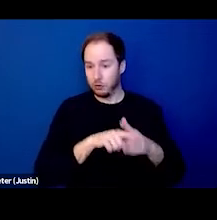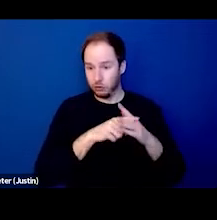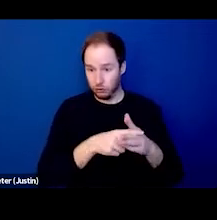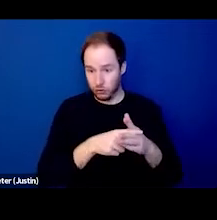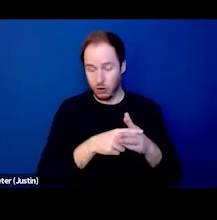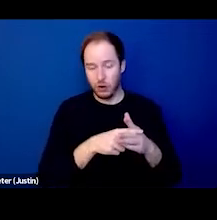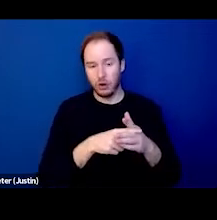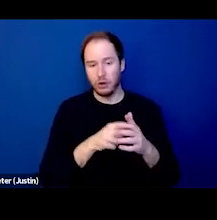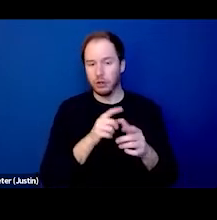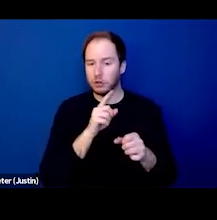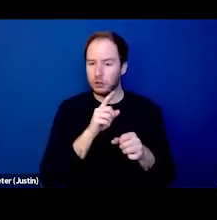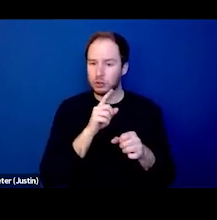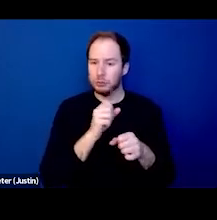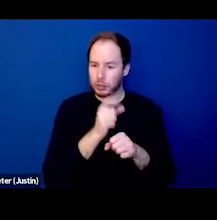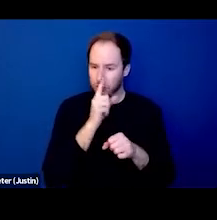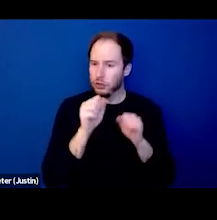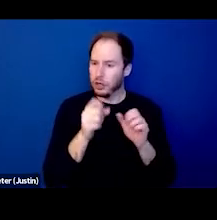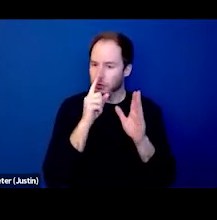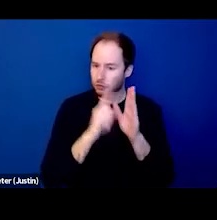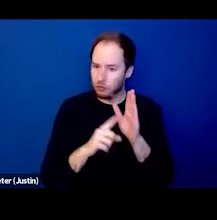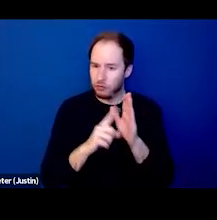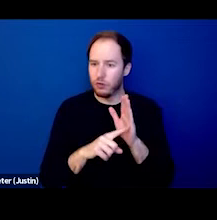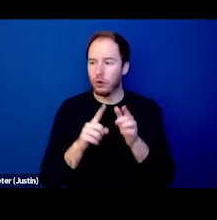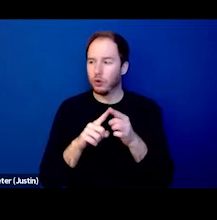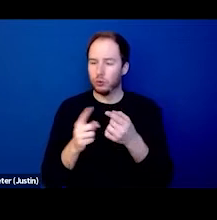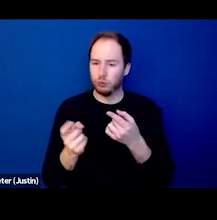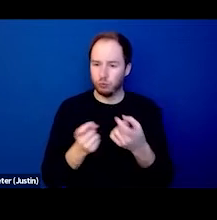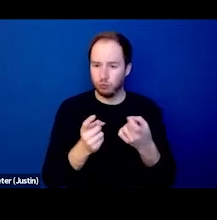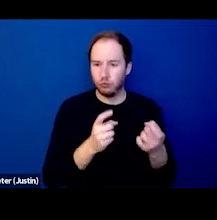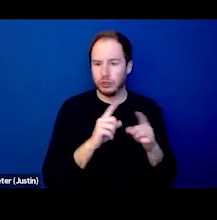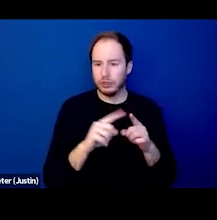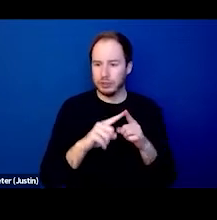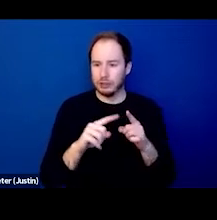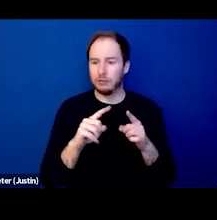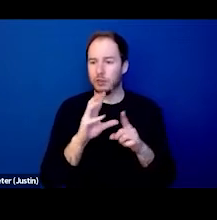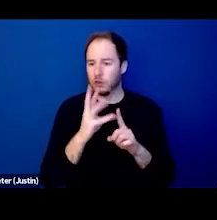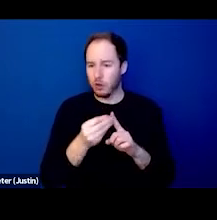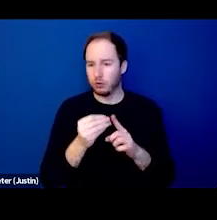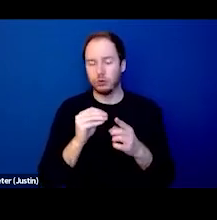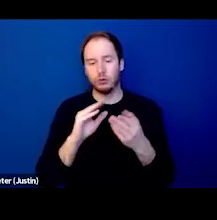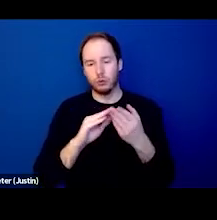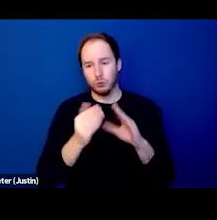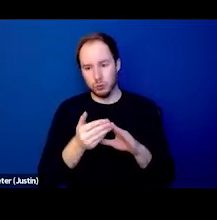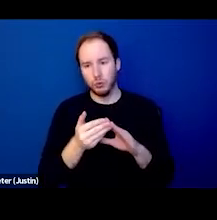to try to research and utilize culturally community-based practices, along with evidence-based practices,